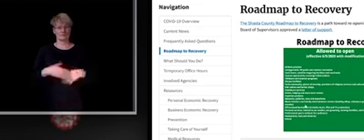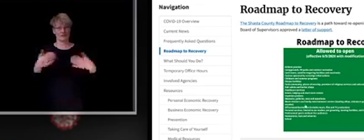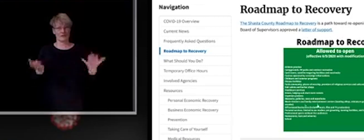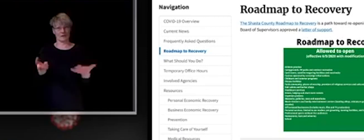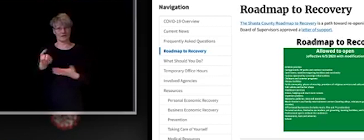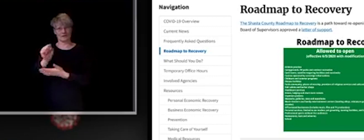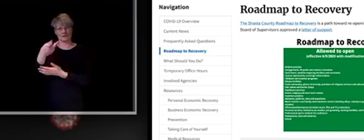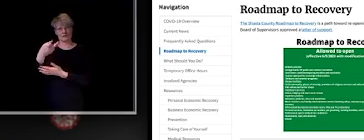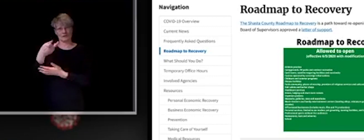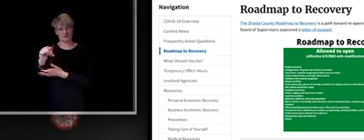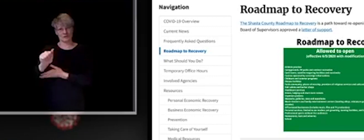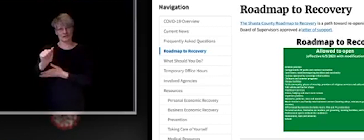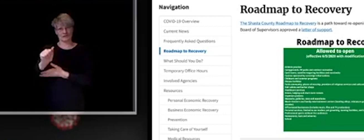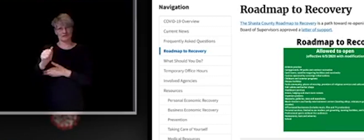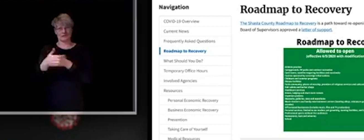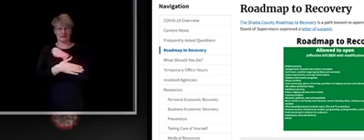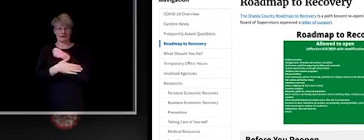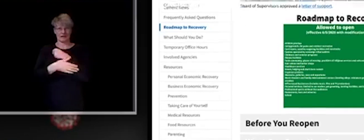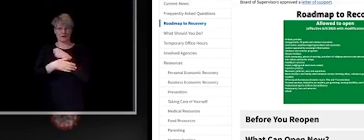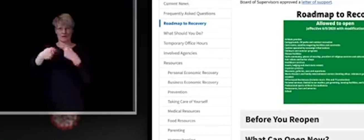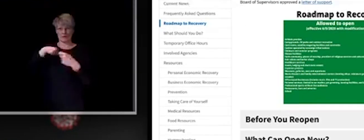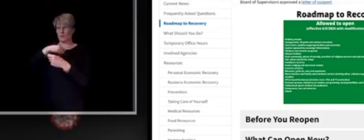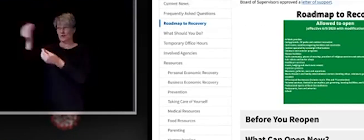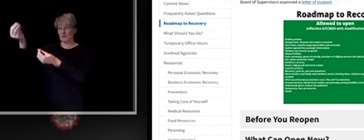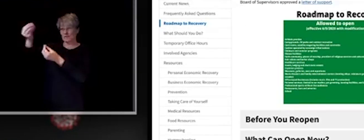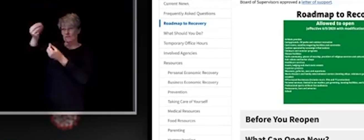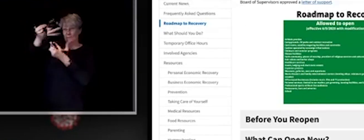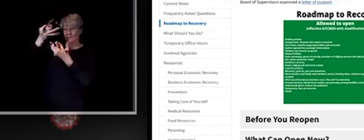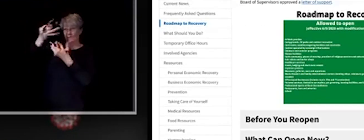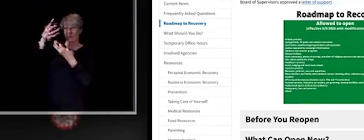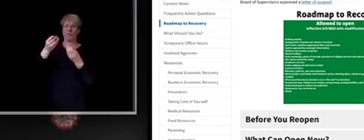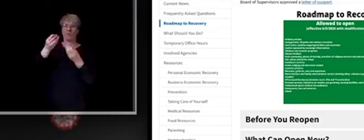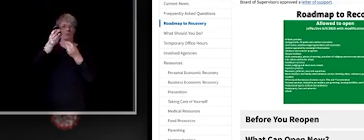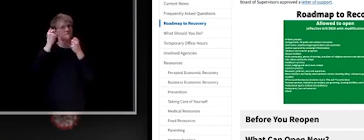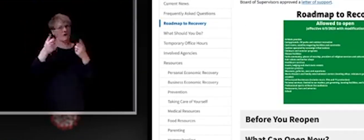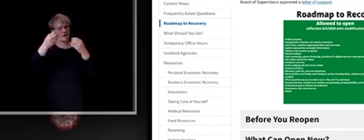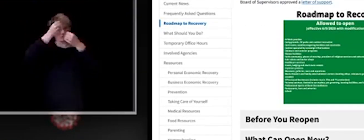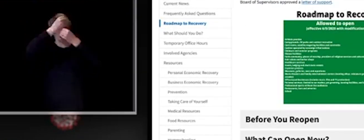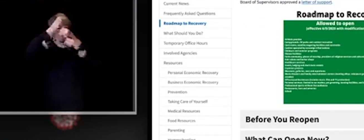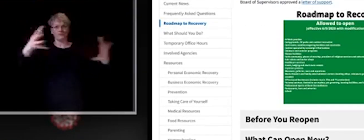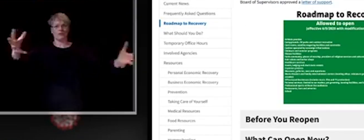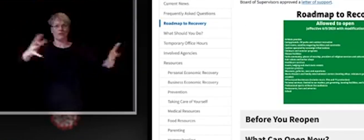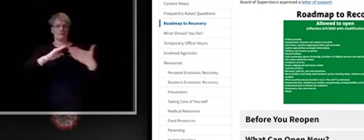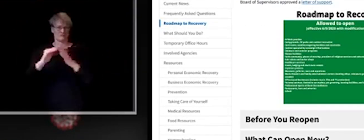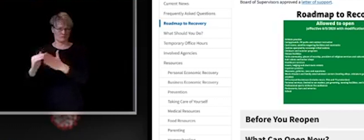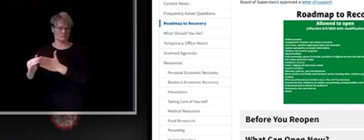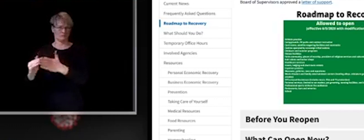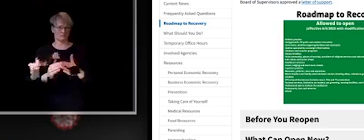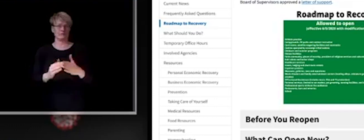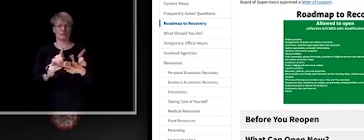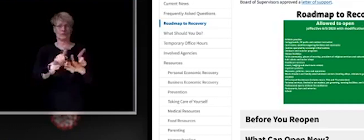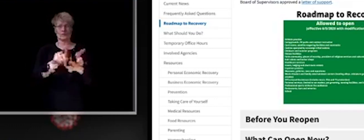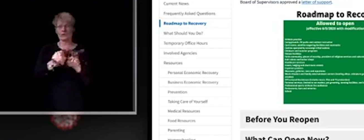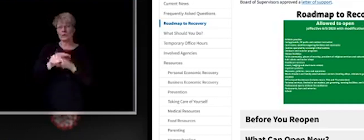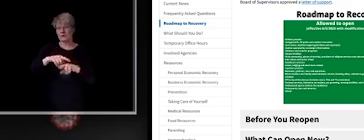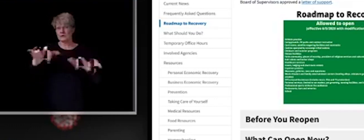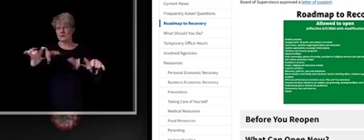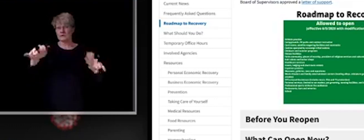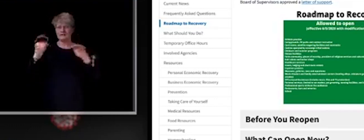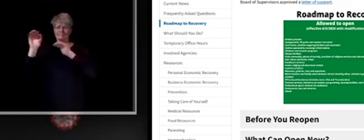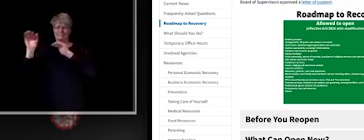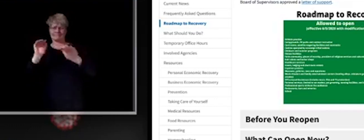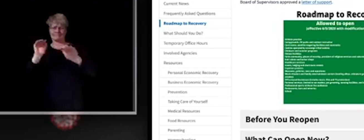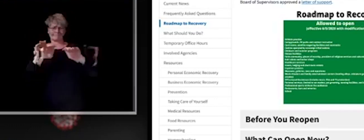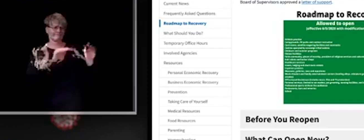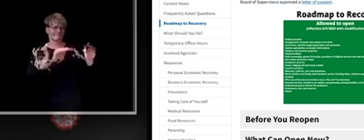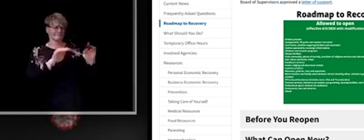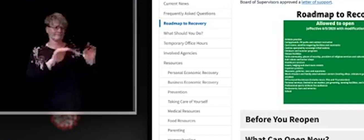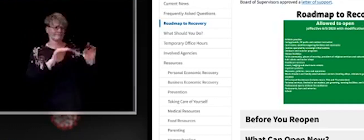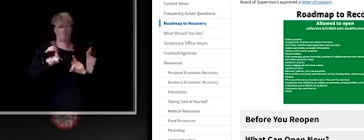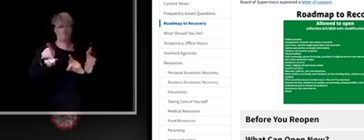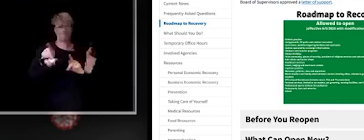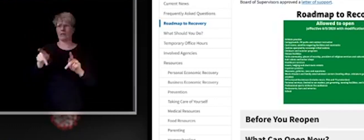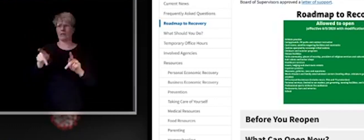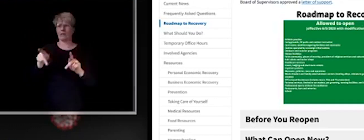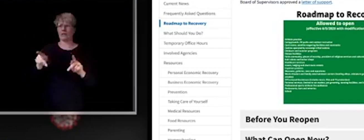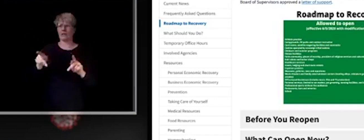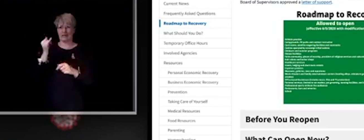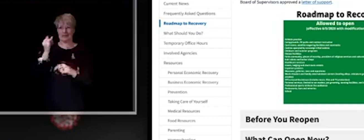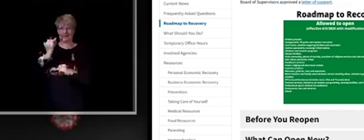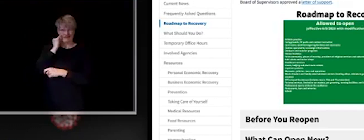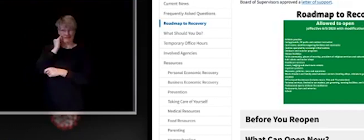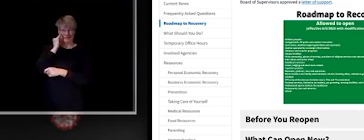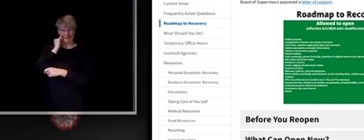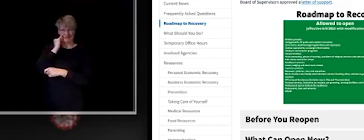as we are aware of it and let people know if they have actually been doing preparations,